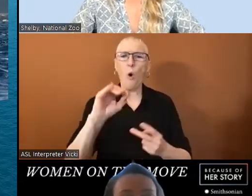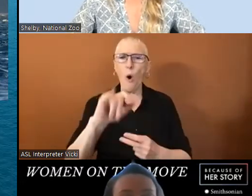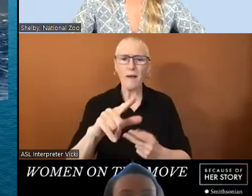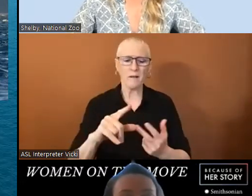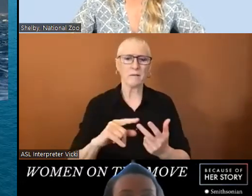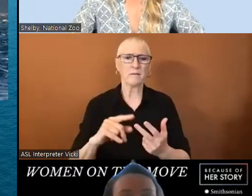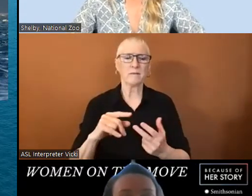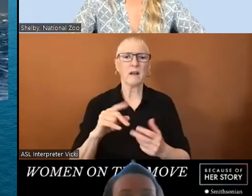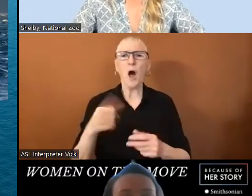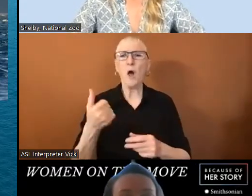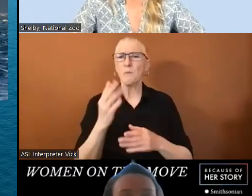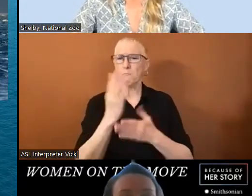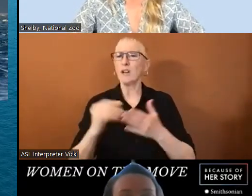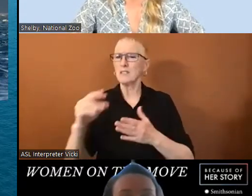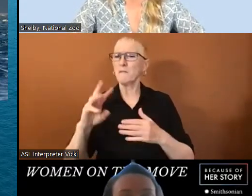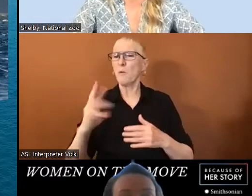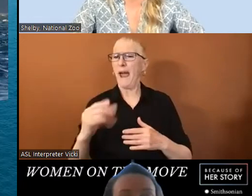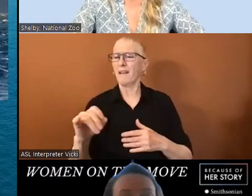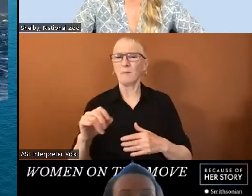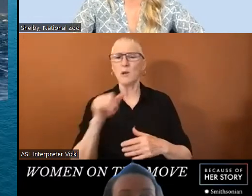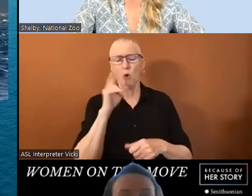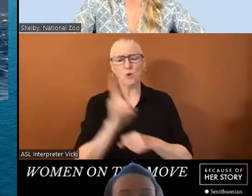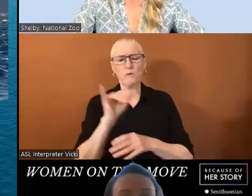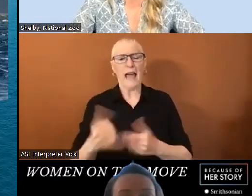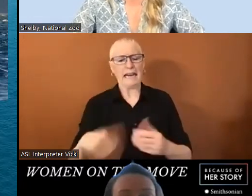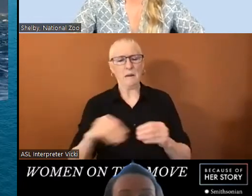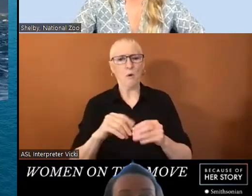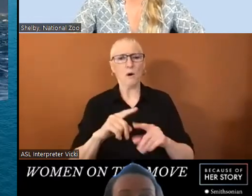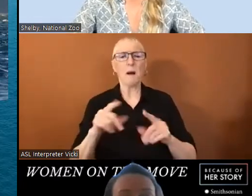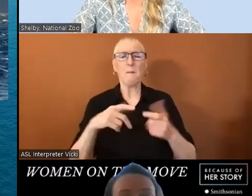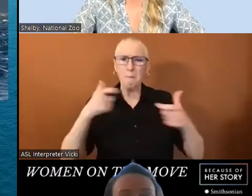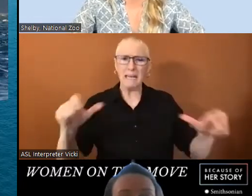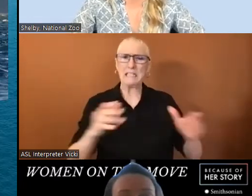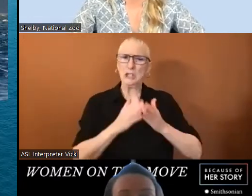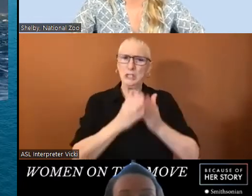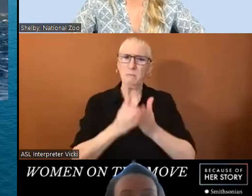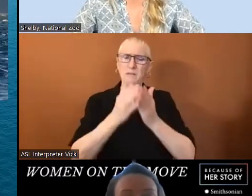We don't do that anymore today but now we have these big vessels shipping all these different um things